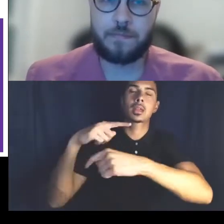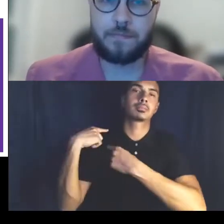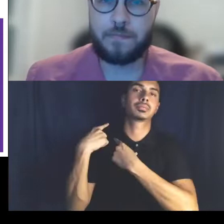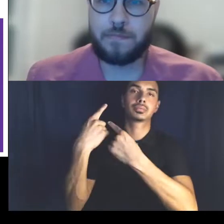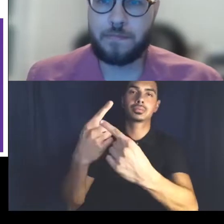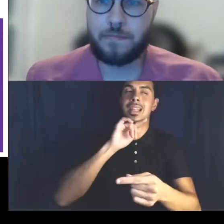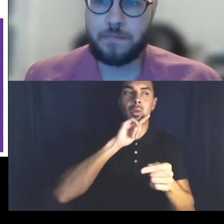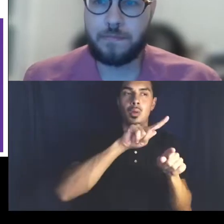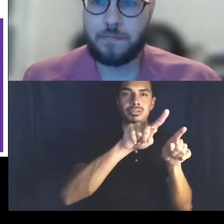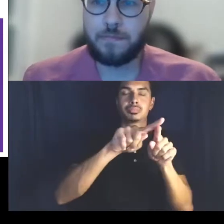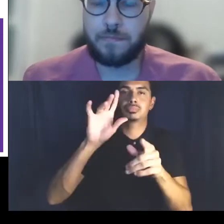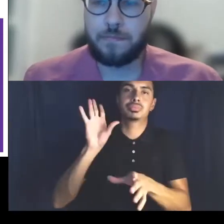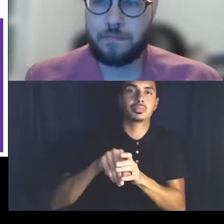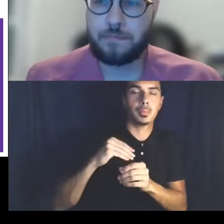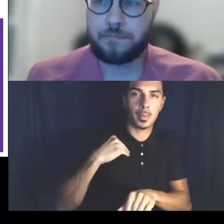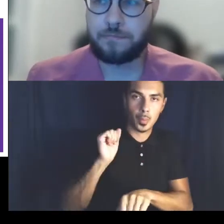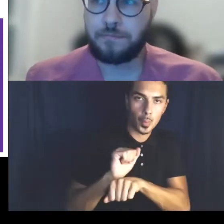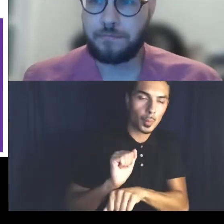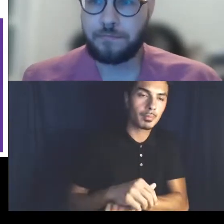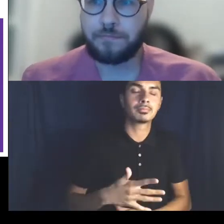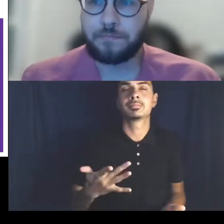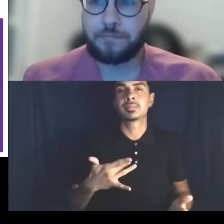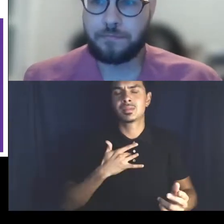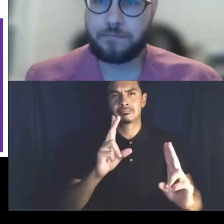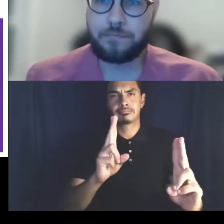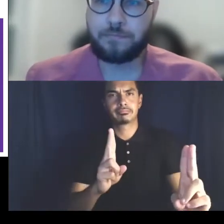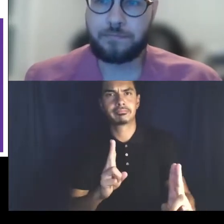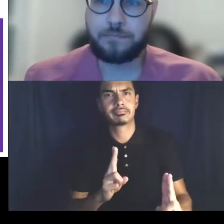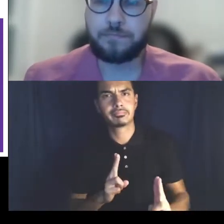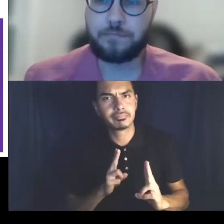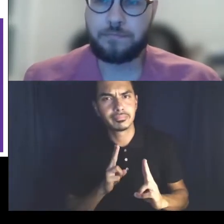so I am really honored and have worked with survivors